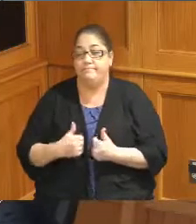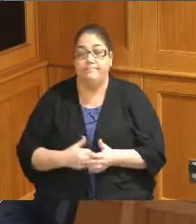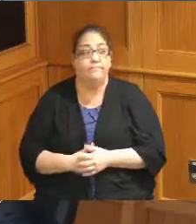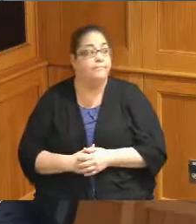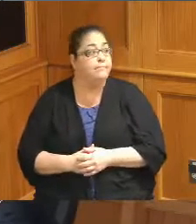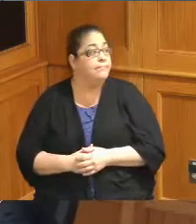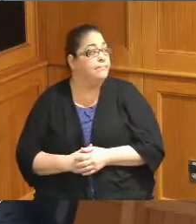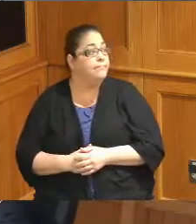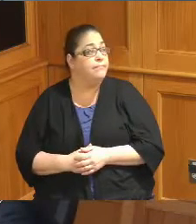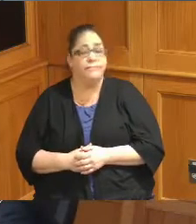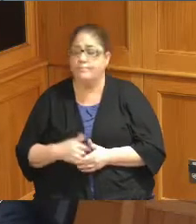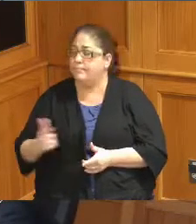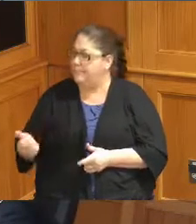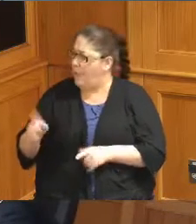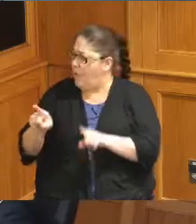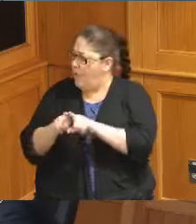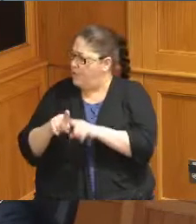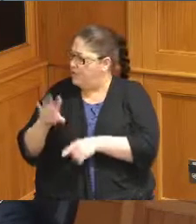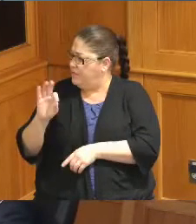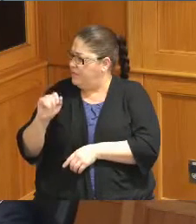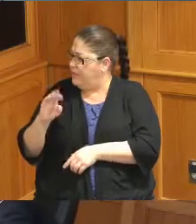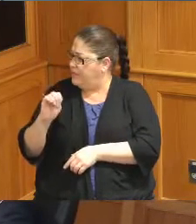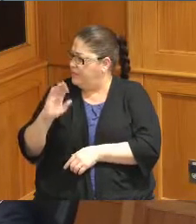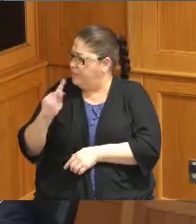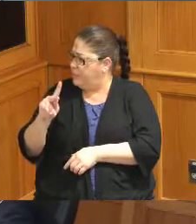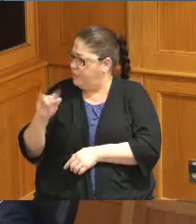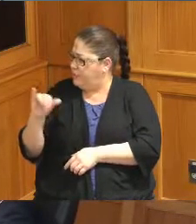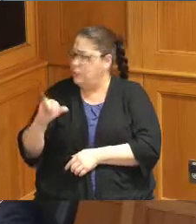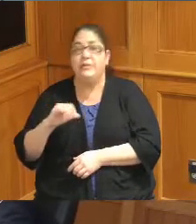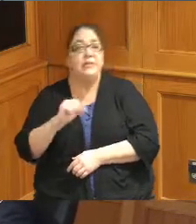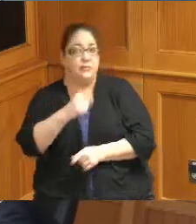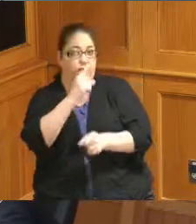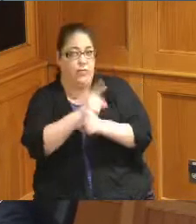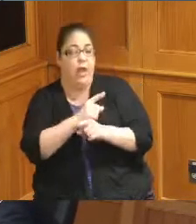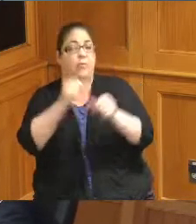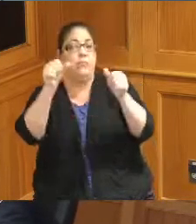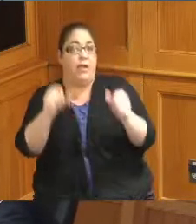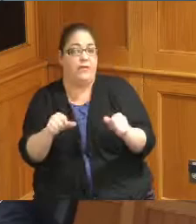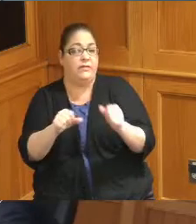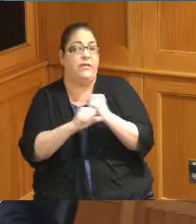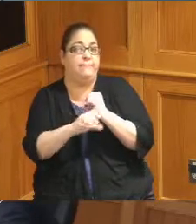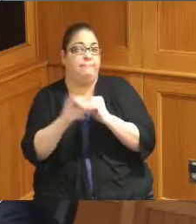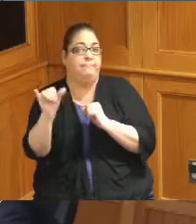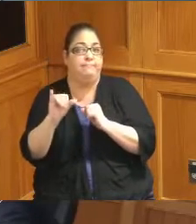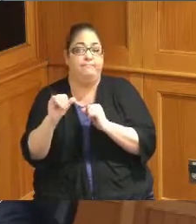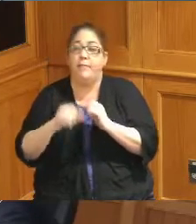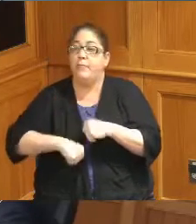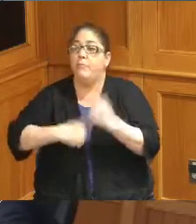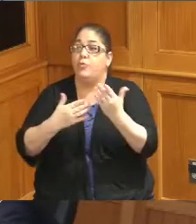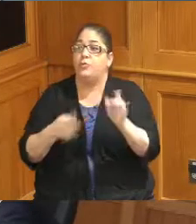is also on our Facebook page age to us yes it is okay great okay I make a motion to adjourn second